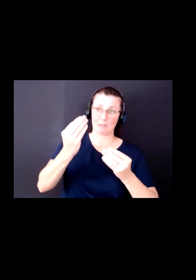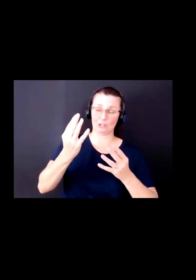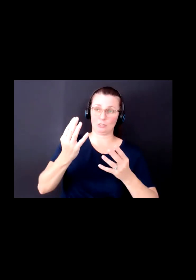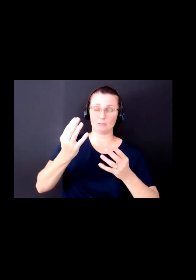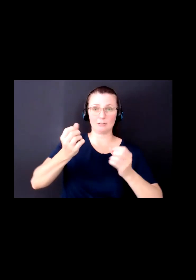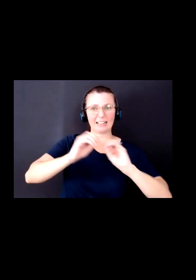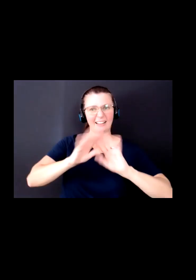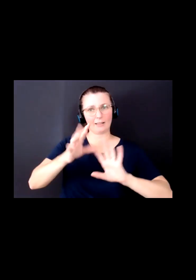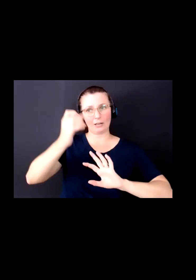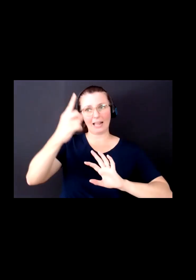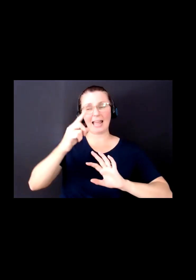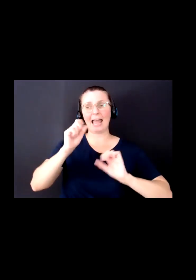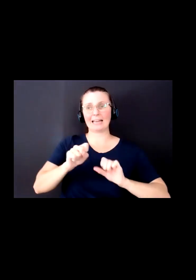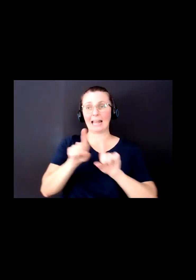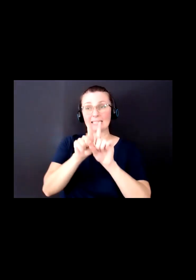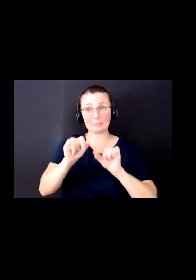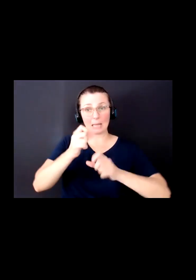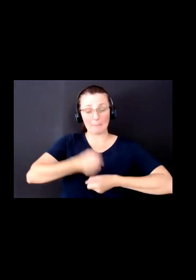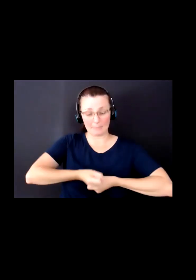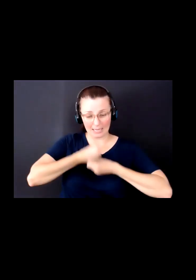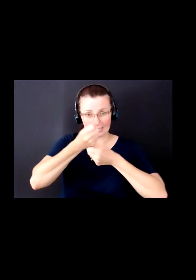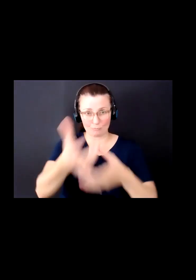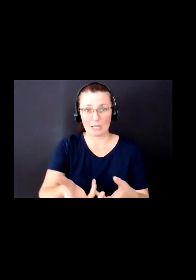convey information to others.